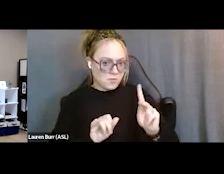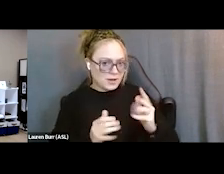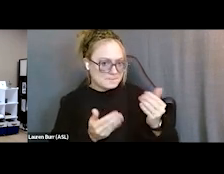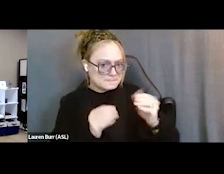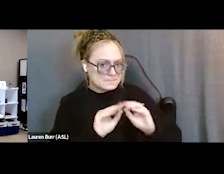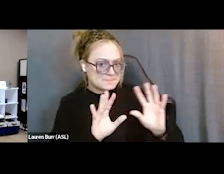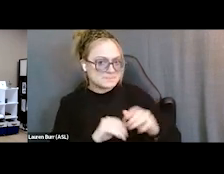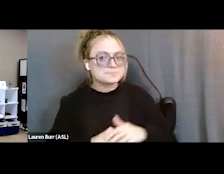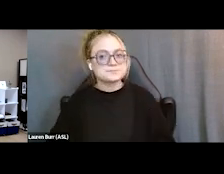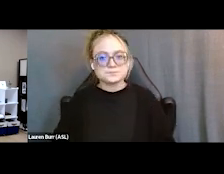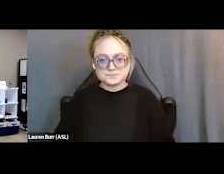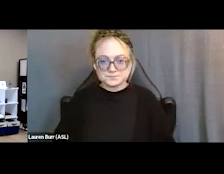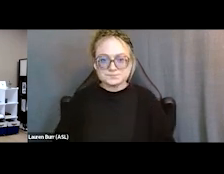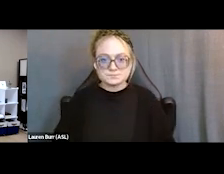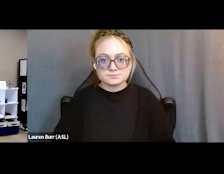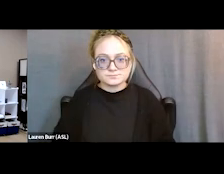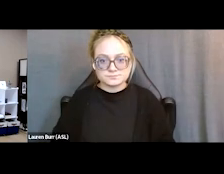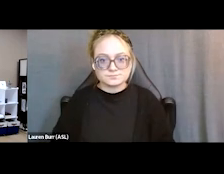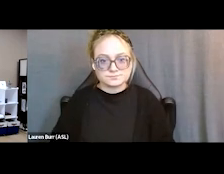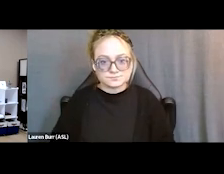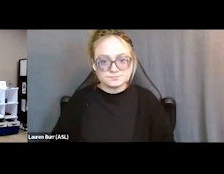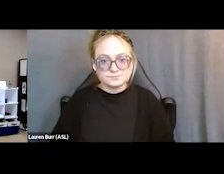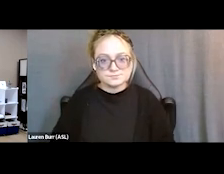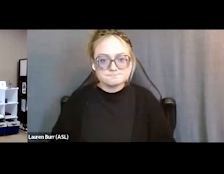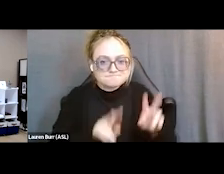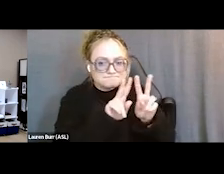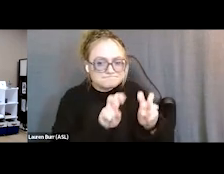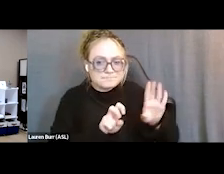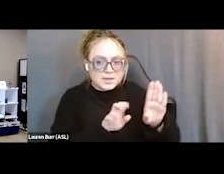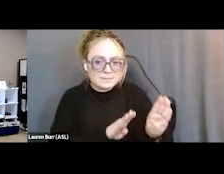Read behavior. Imagine emotion. If someone is like really restless and moving